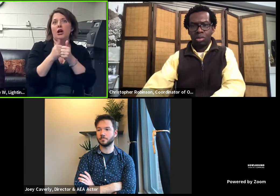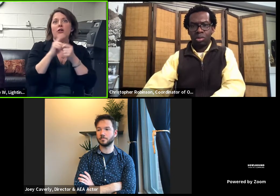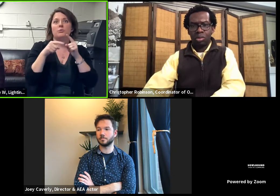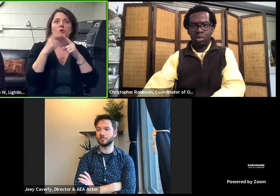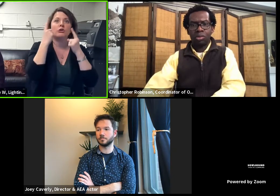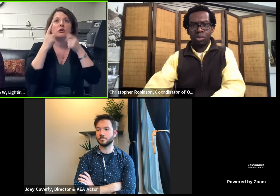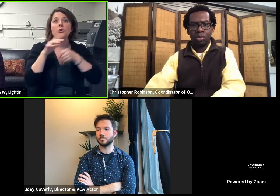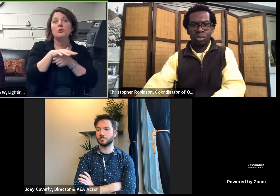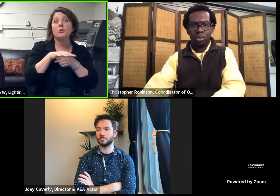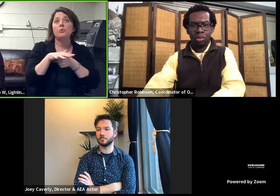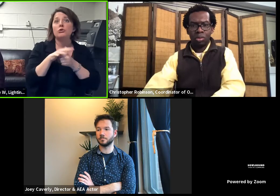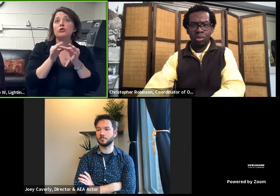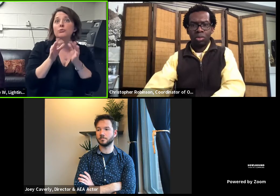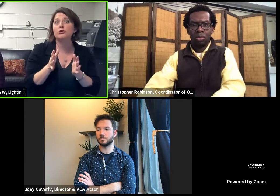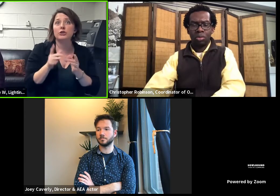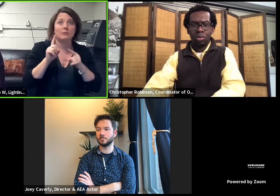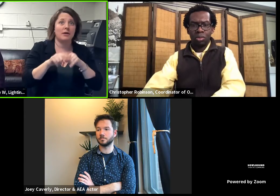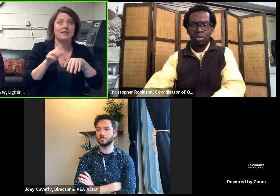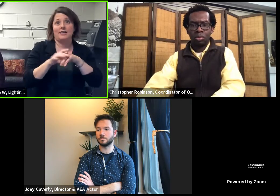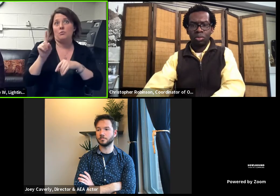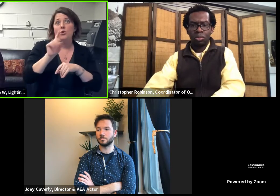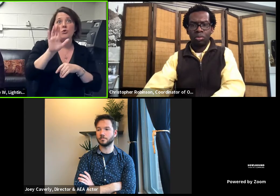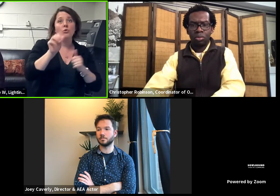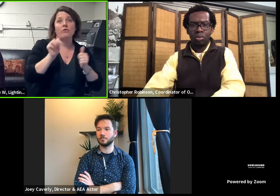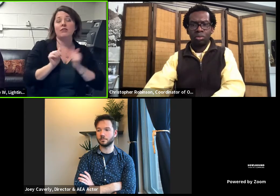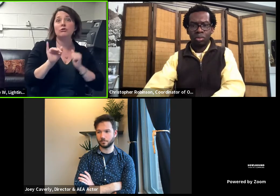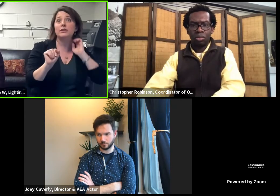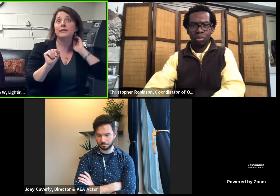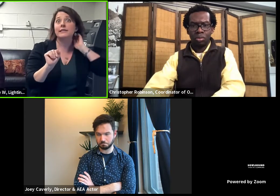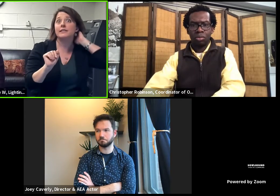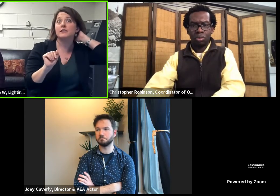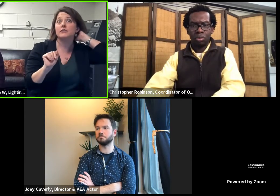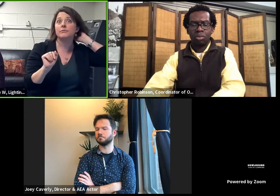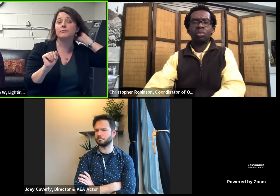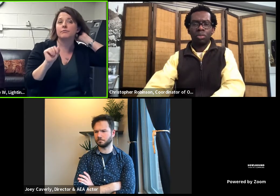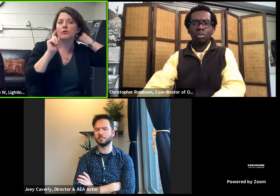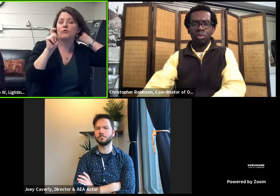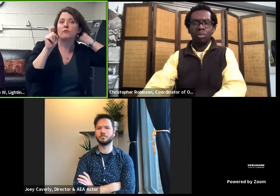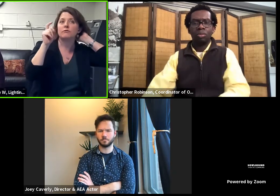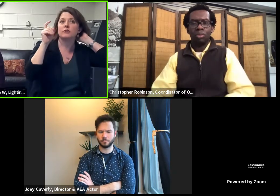And that can be a challenge to think about as well, in terms of local interpreters, where your theater is.